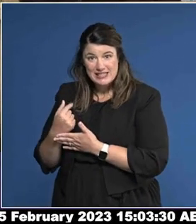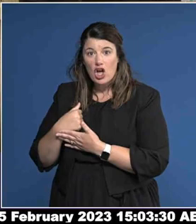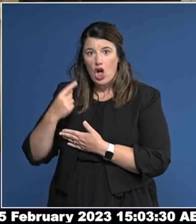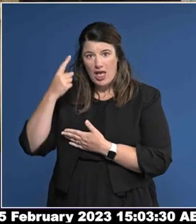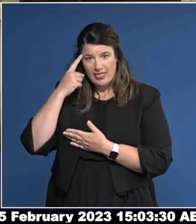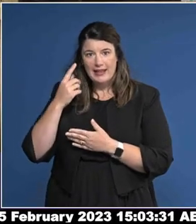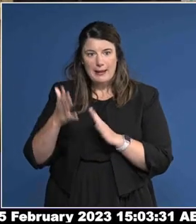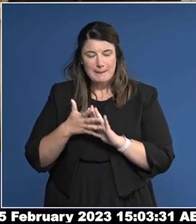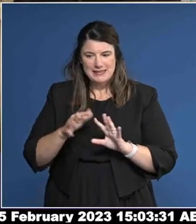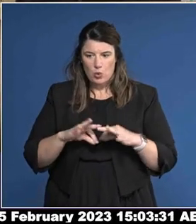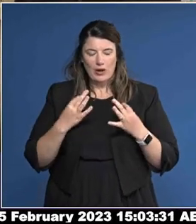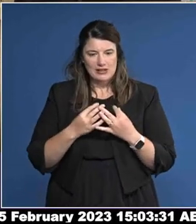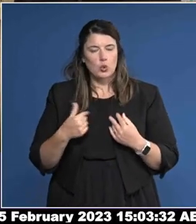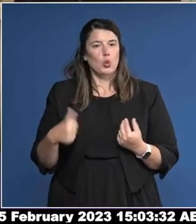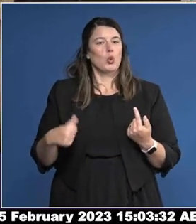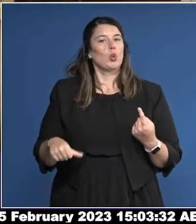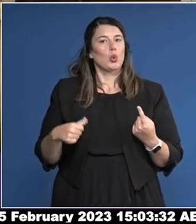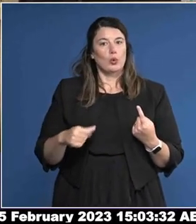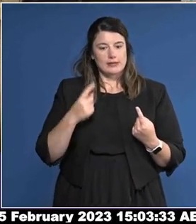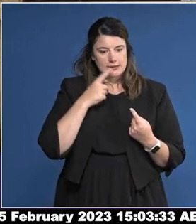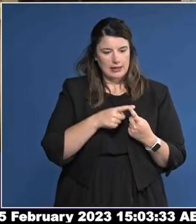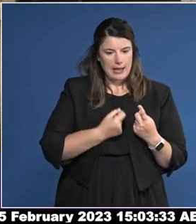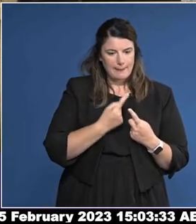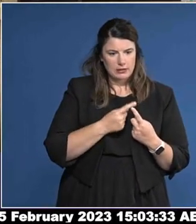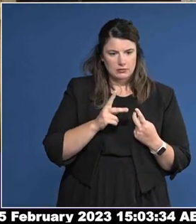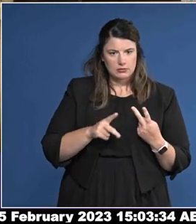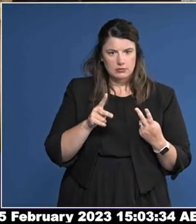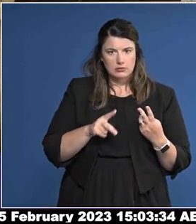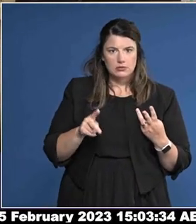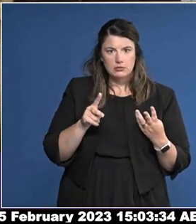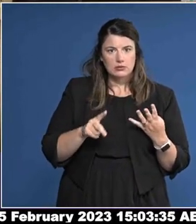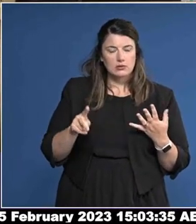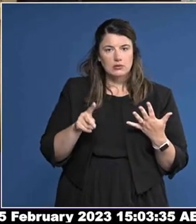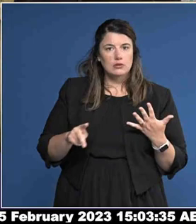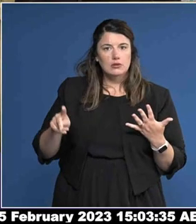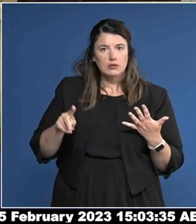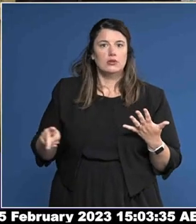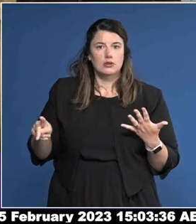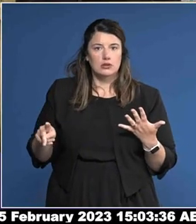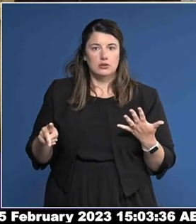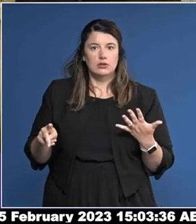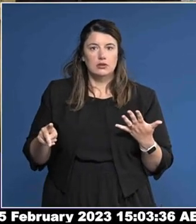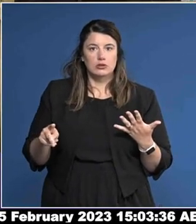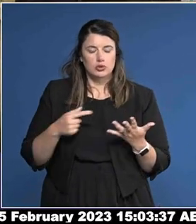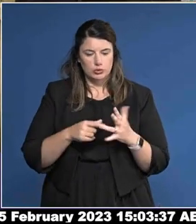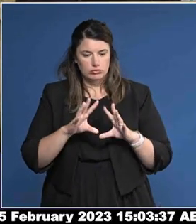the organisation when you see repeat incidents and the need to lean in to attempt to prevent those incidents from occurring again.